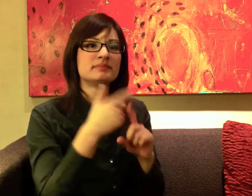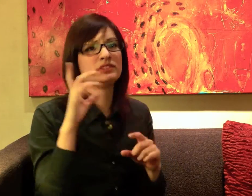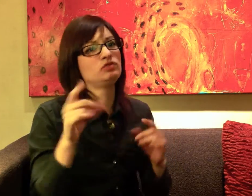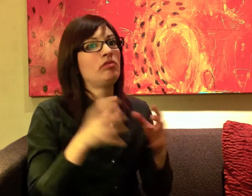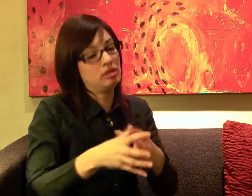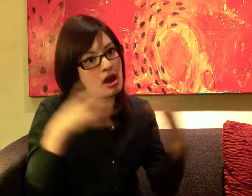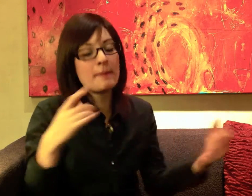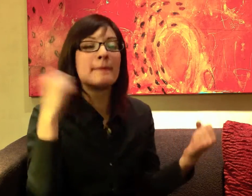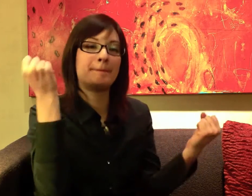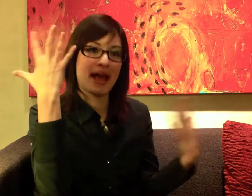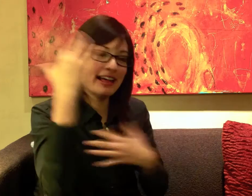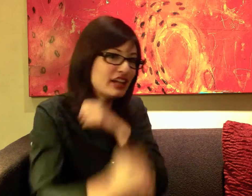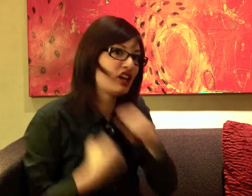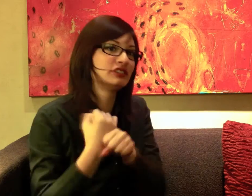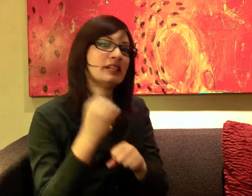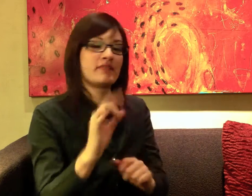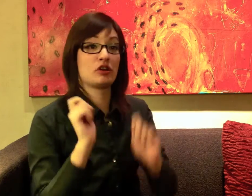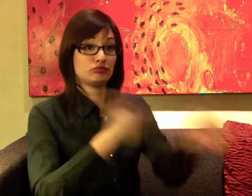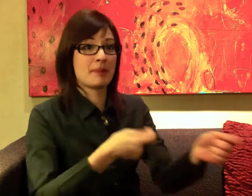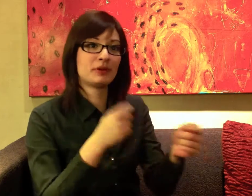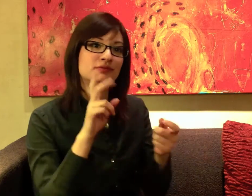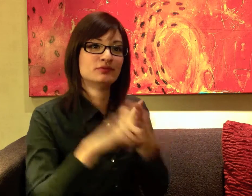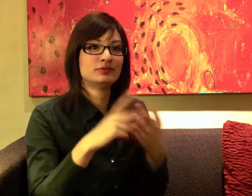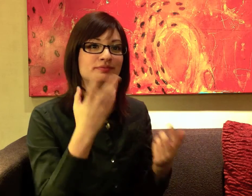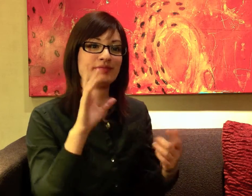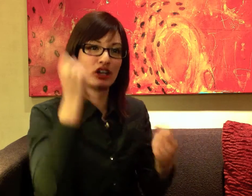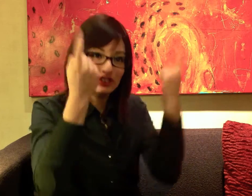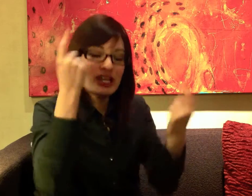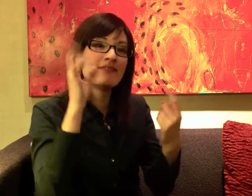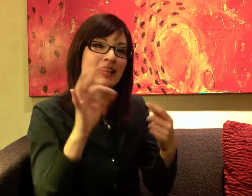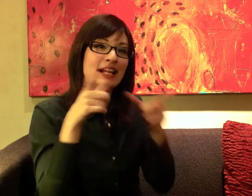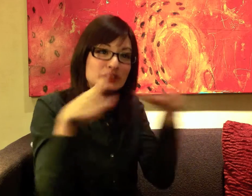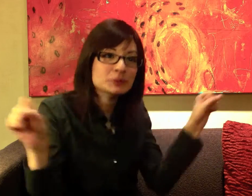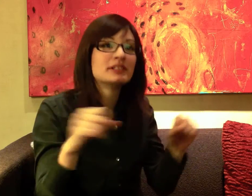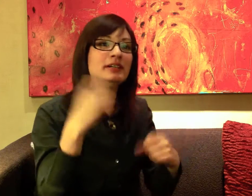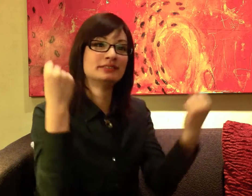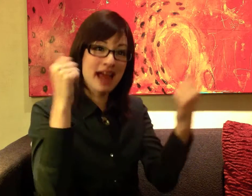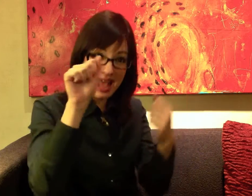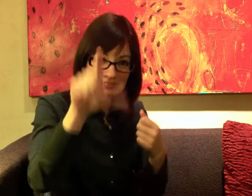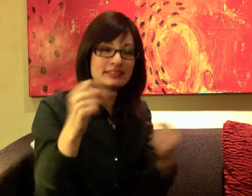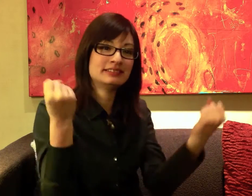She has done a lot for years of contribution to the understanding of the linguistics of American Sign Language